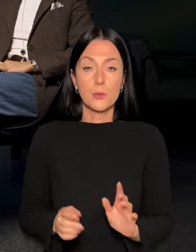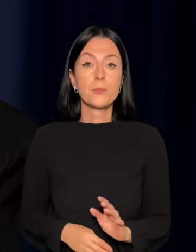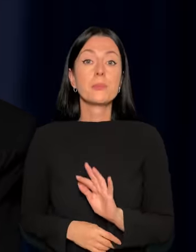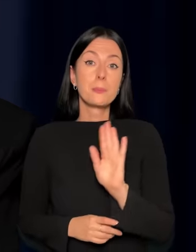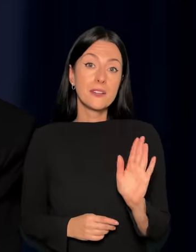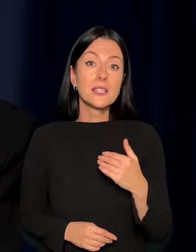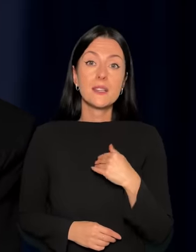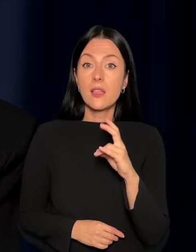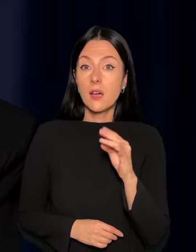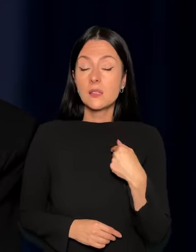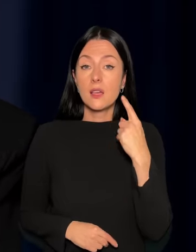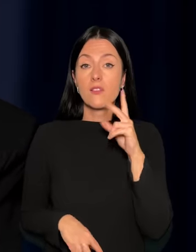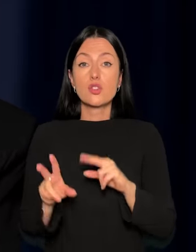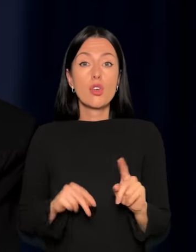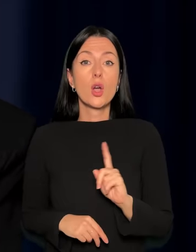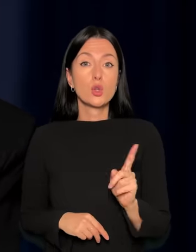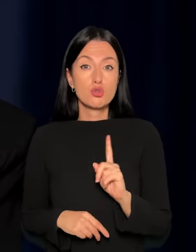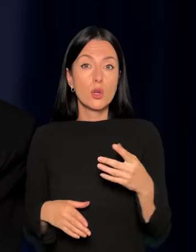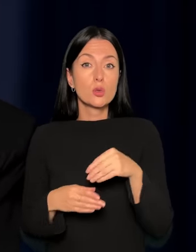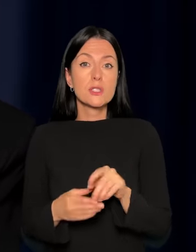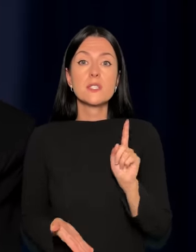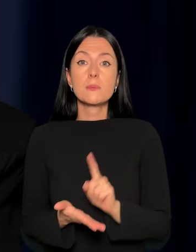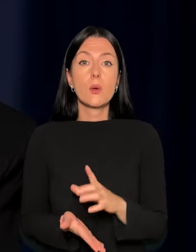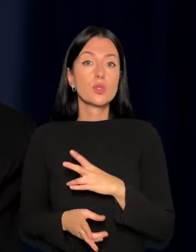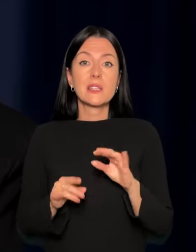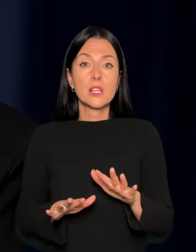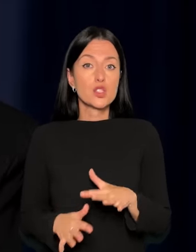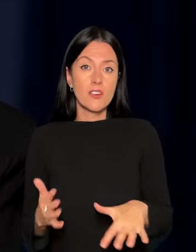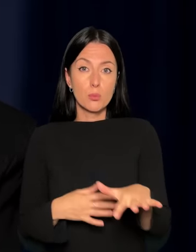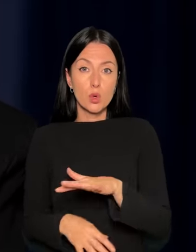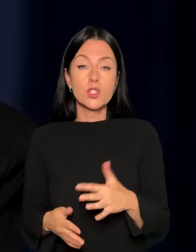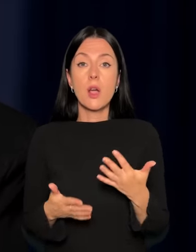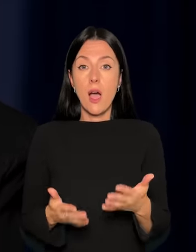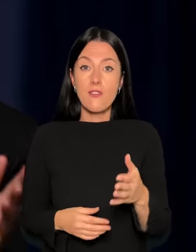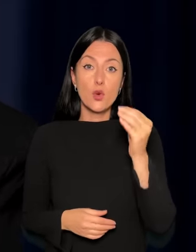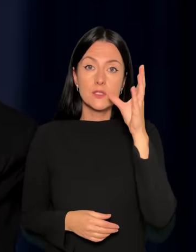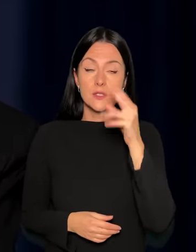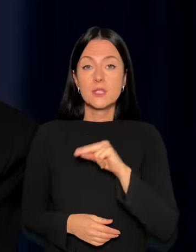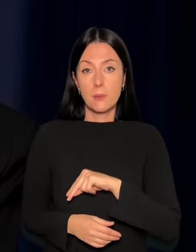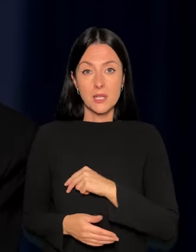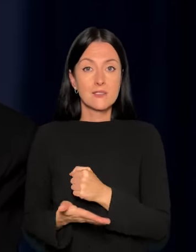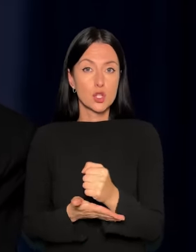Hello, I'm Nati, and I believe that inclusivity should be not only in physical spaces but also in education and employment.